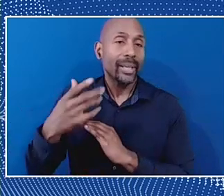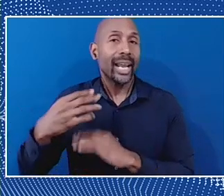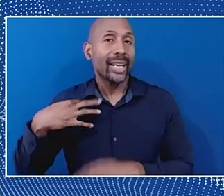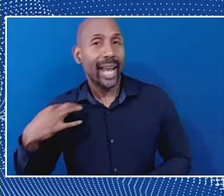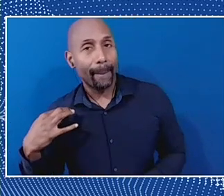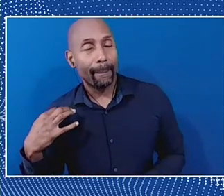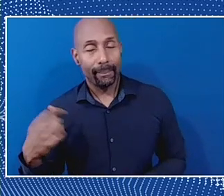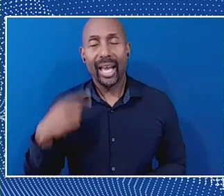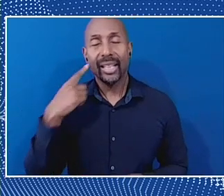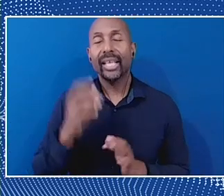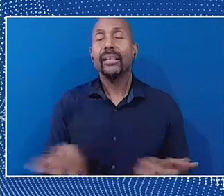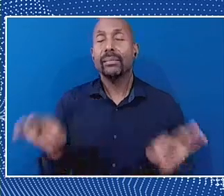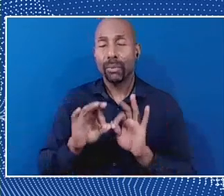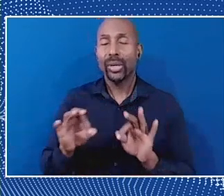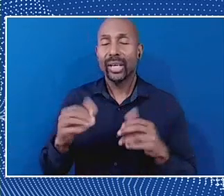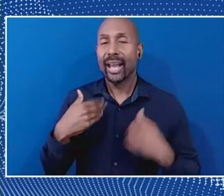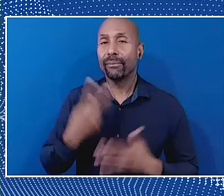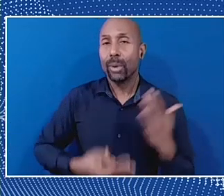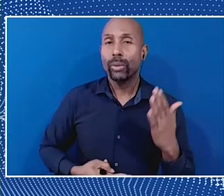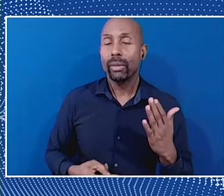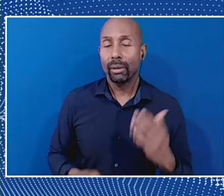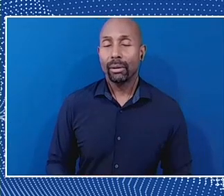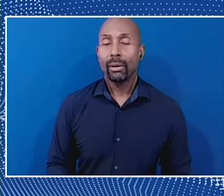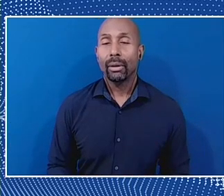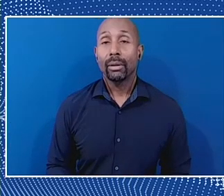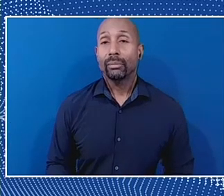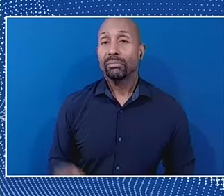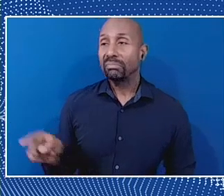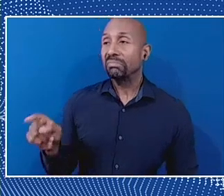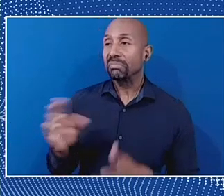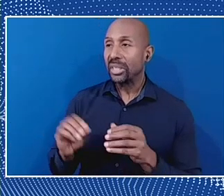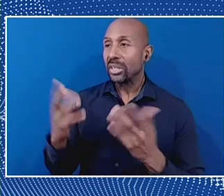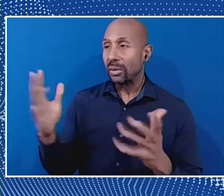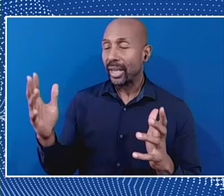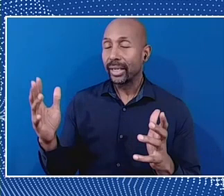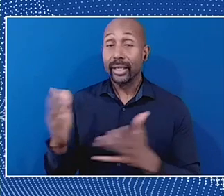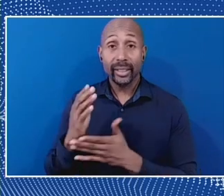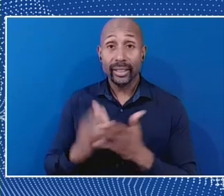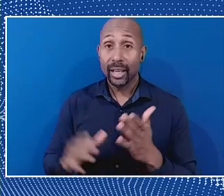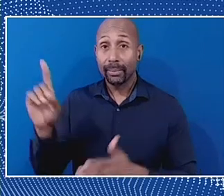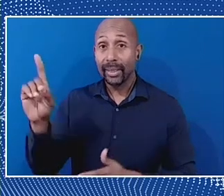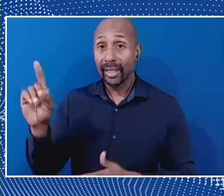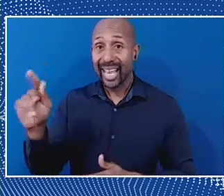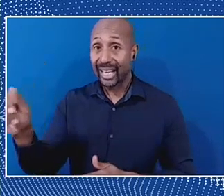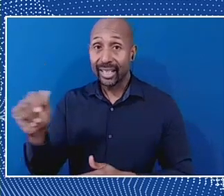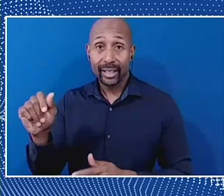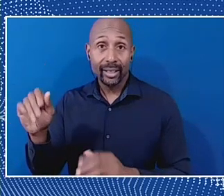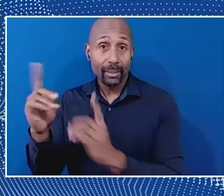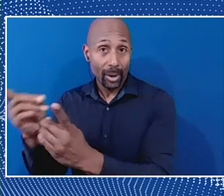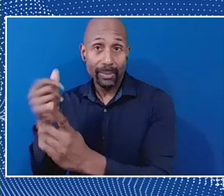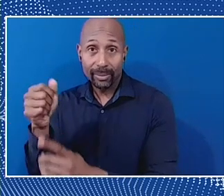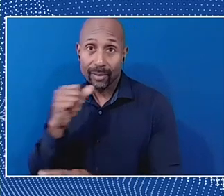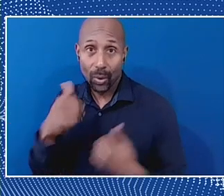As you mentioned, there's some data that's not available to the Department. I do also want to kind of reiterate the